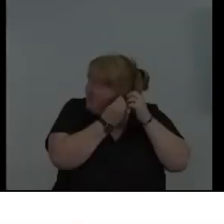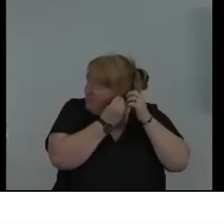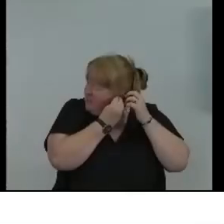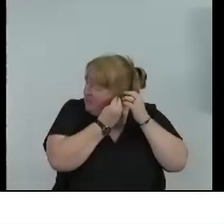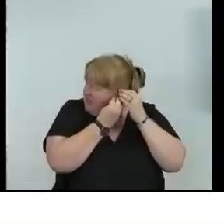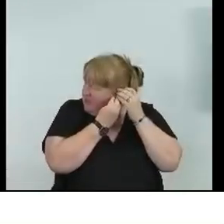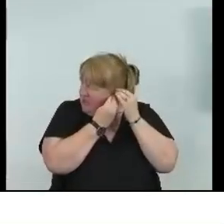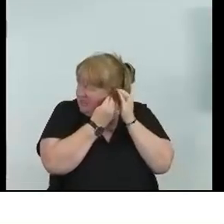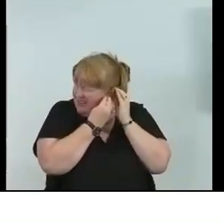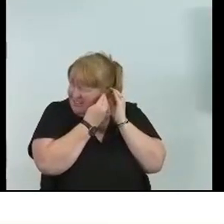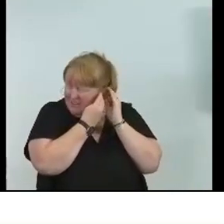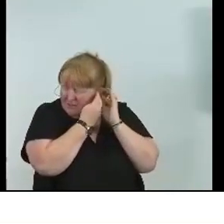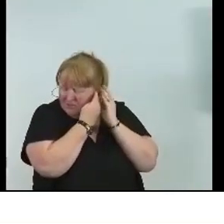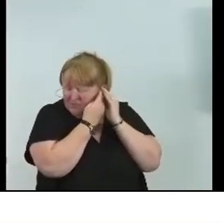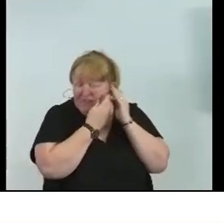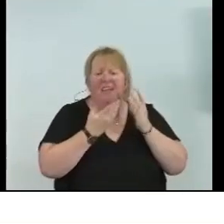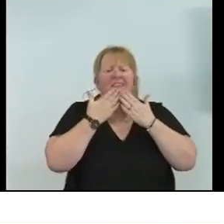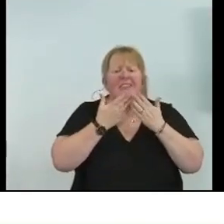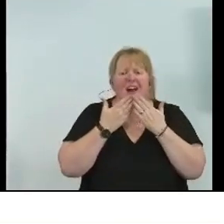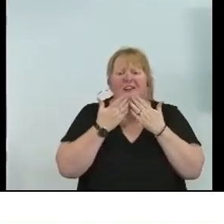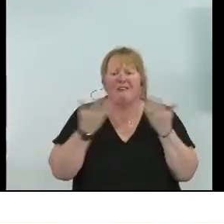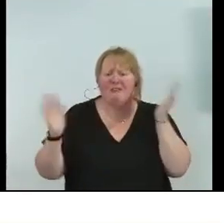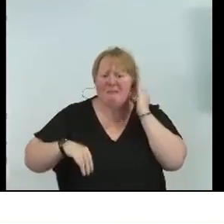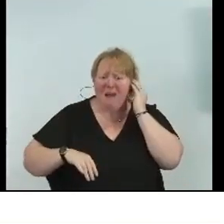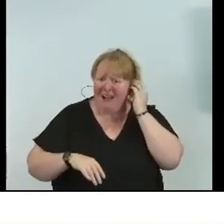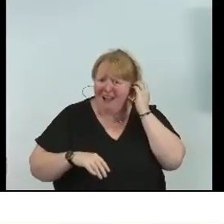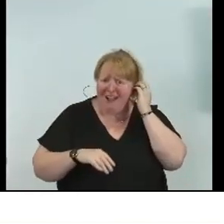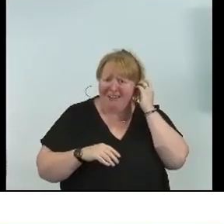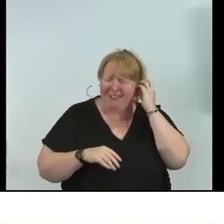Thank you so much guys. Hope you're enjoying it so far.